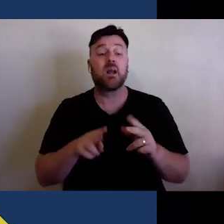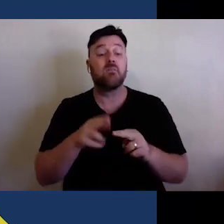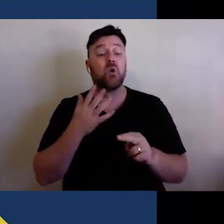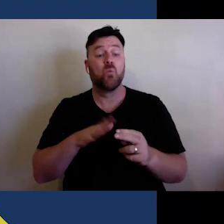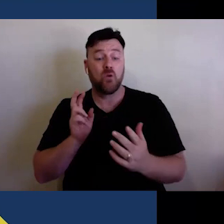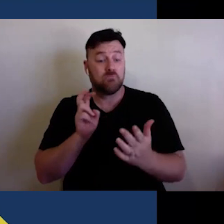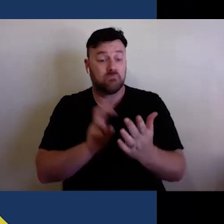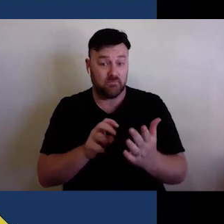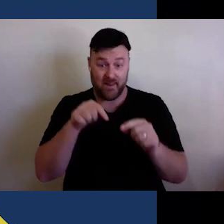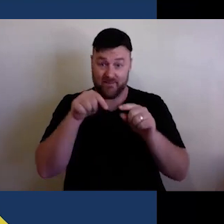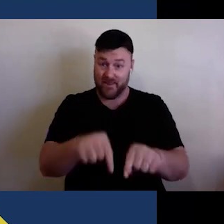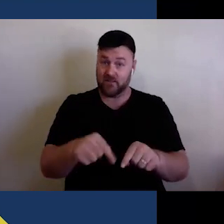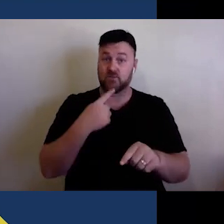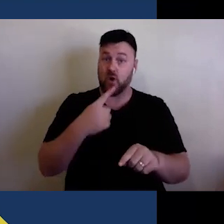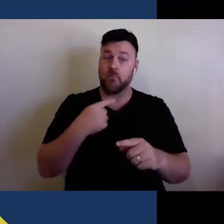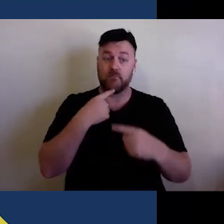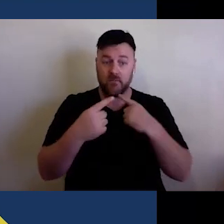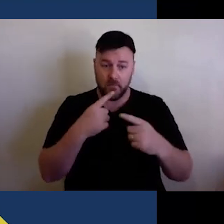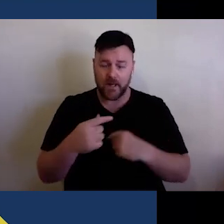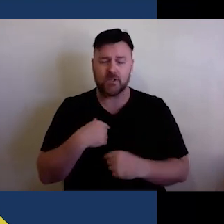know too well screen fatigue is real. We have had amazing speakers